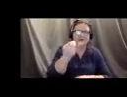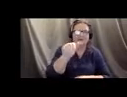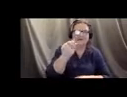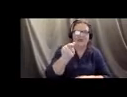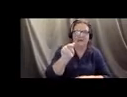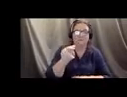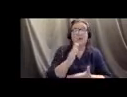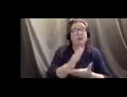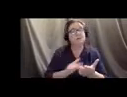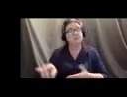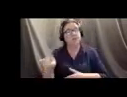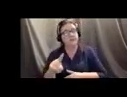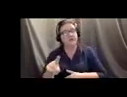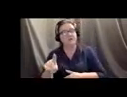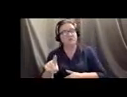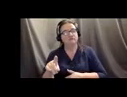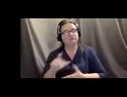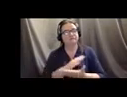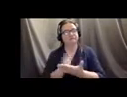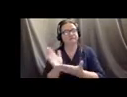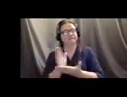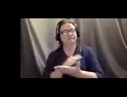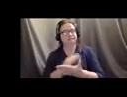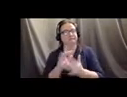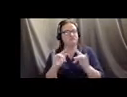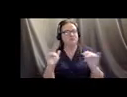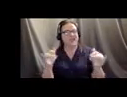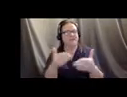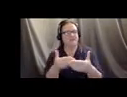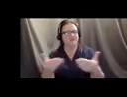Some of you do a range of things.